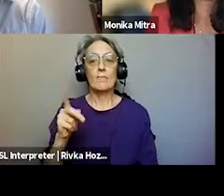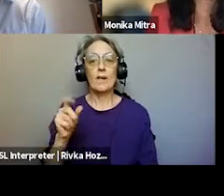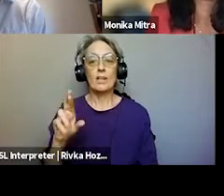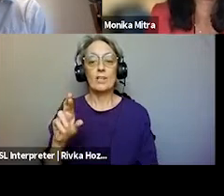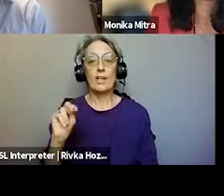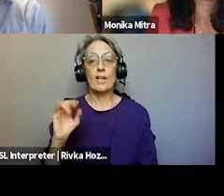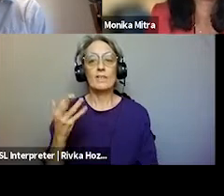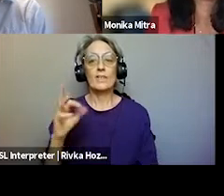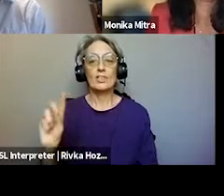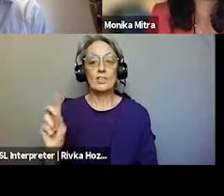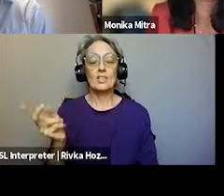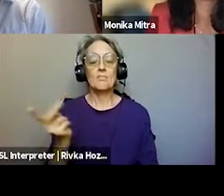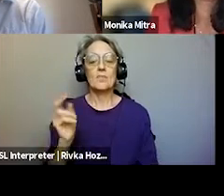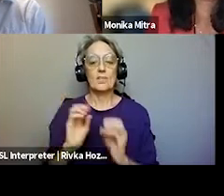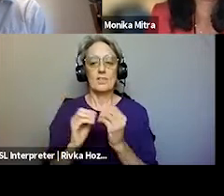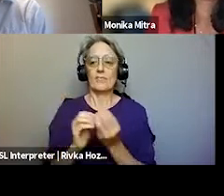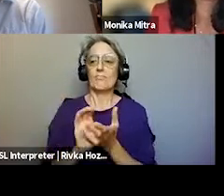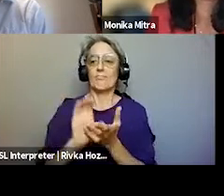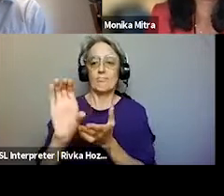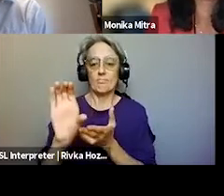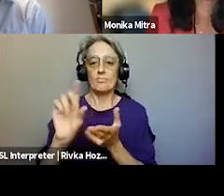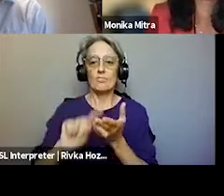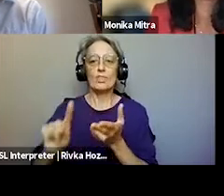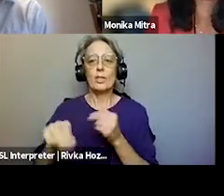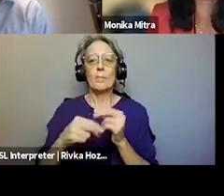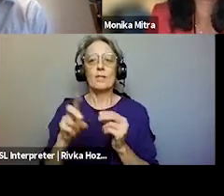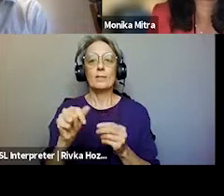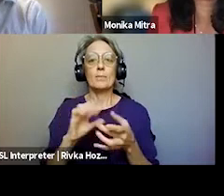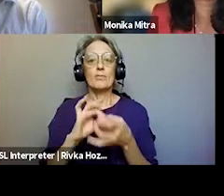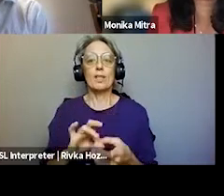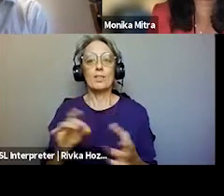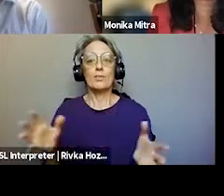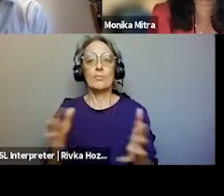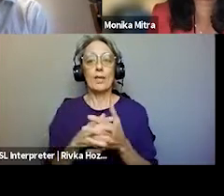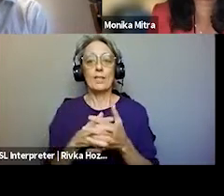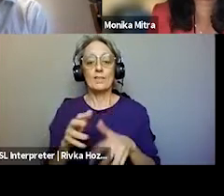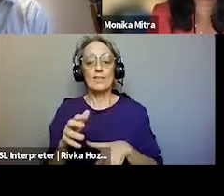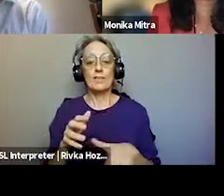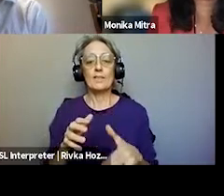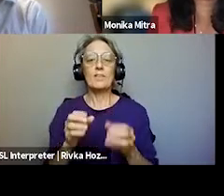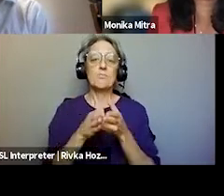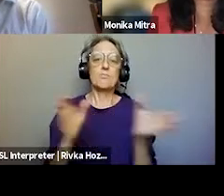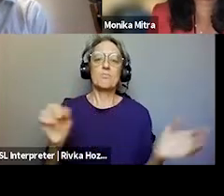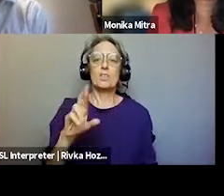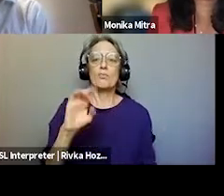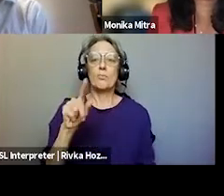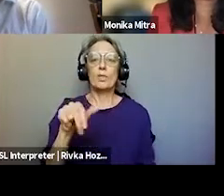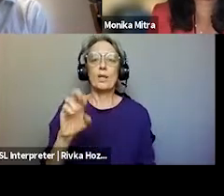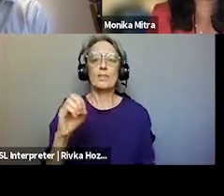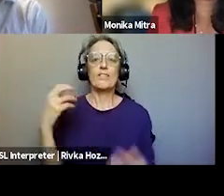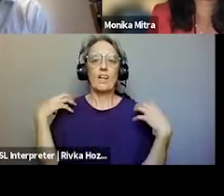disability and pregnancy and actually more broadly reproductive health. Then last week NICHD held